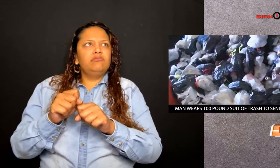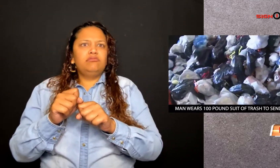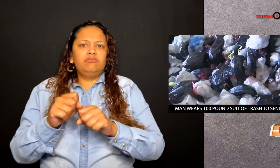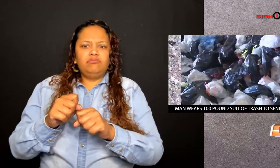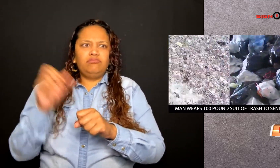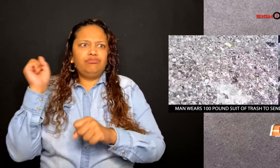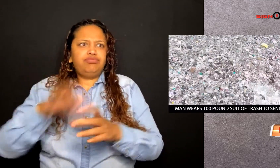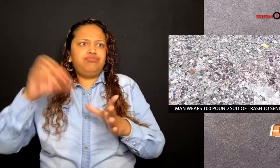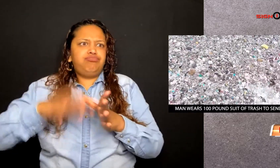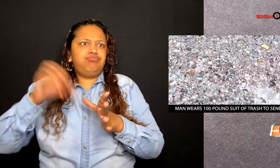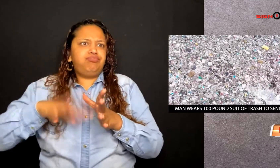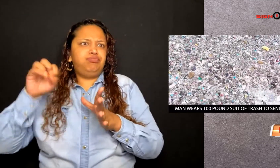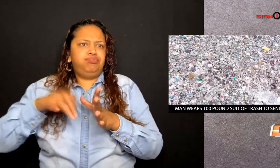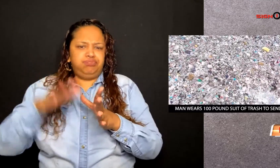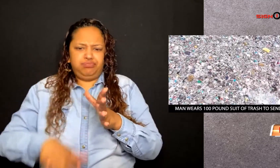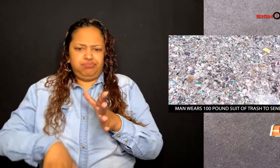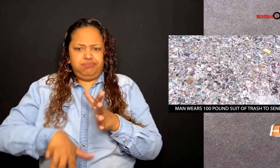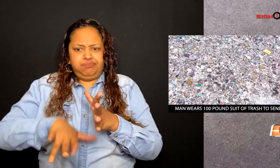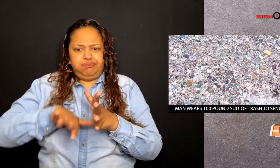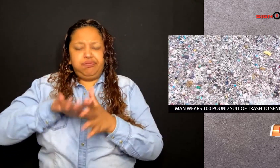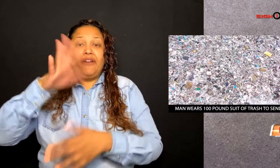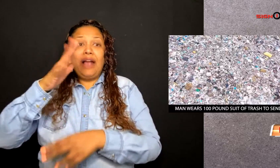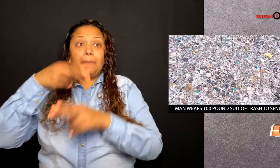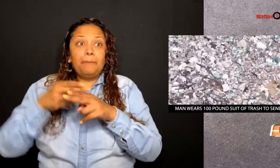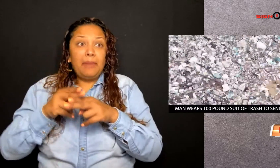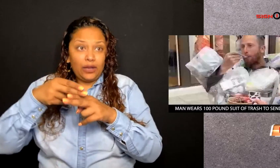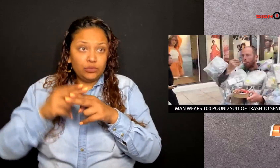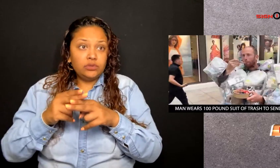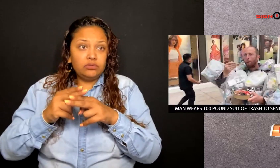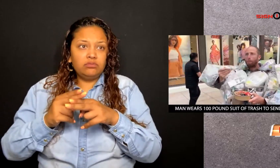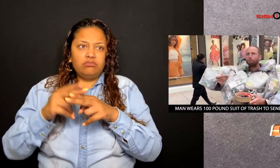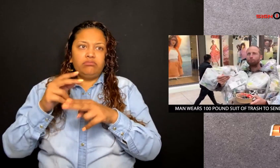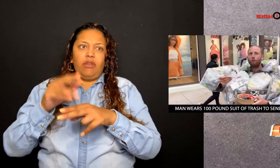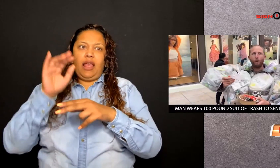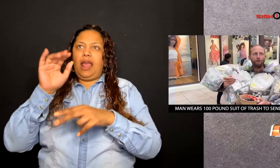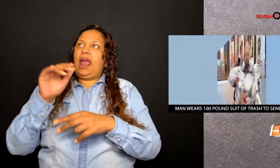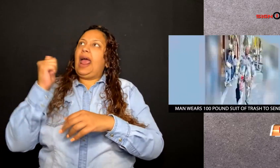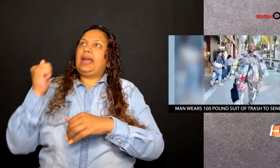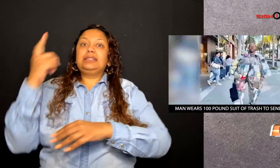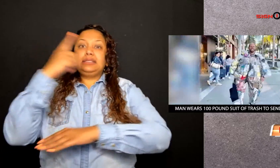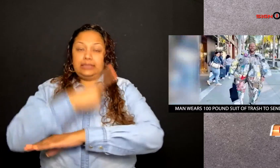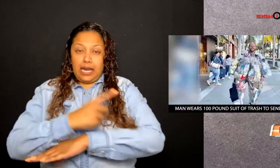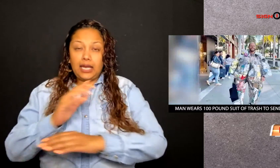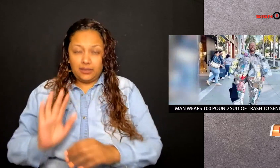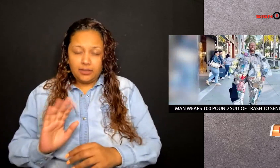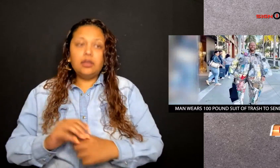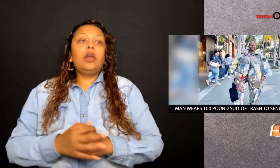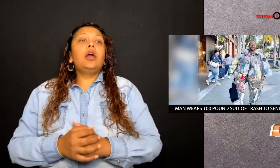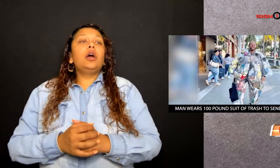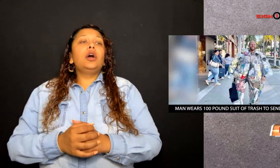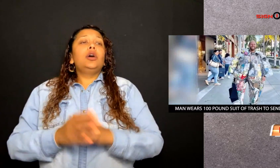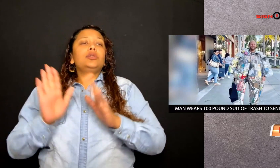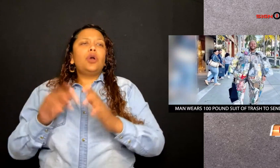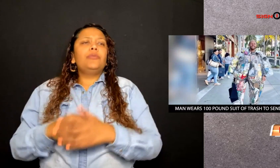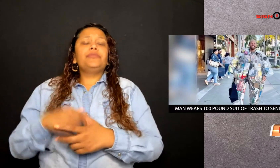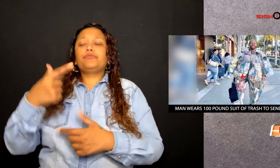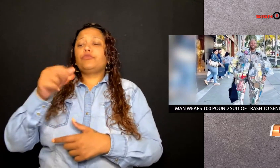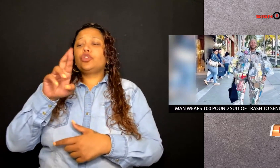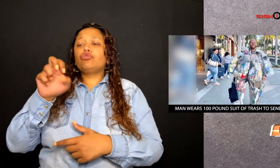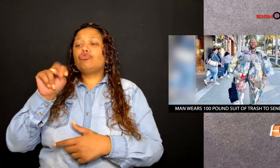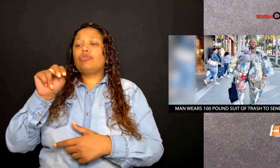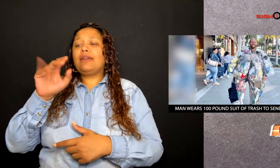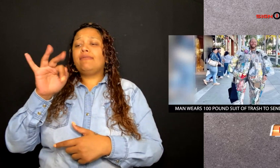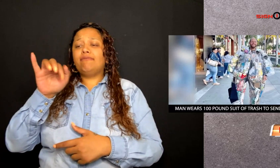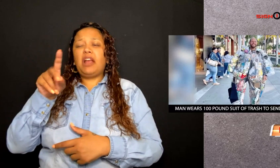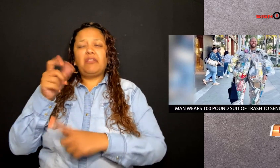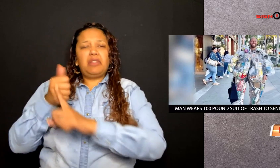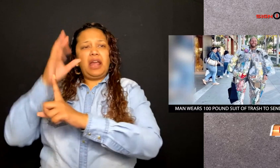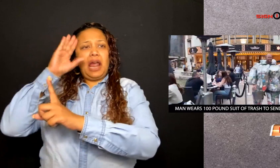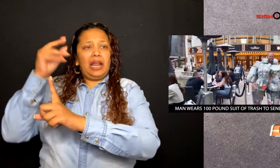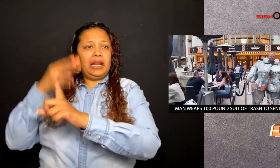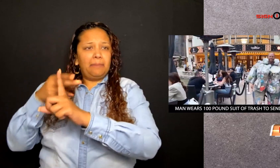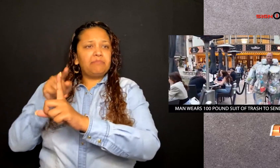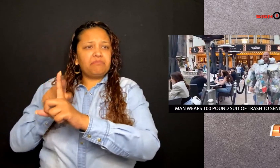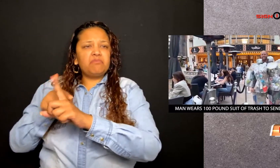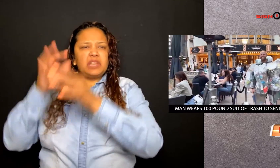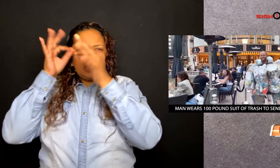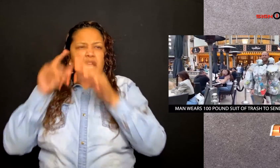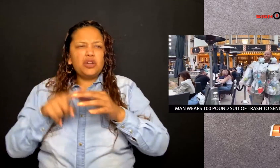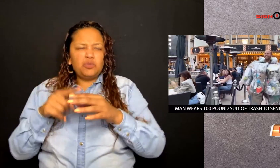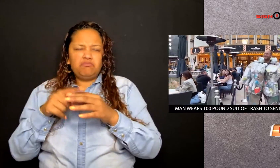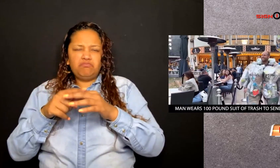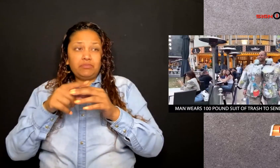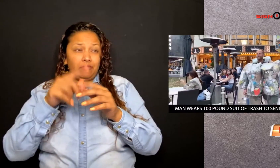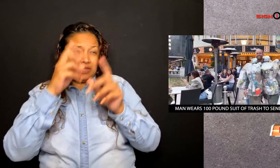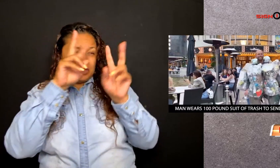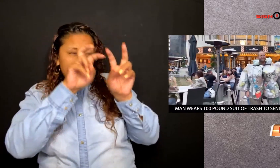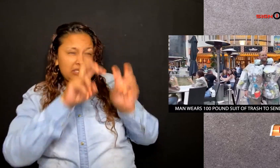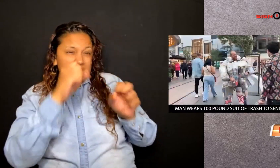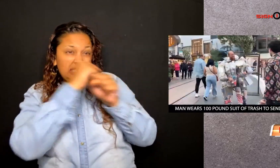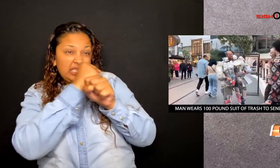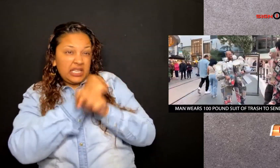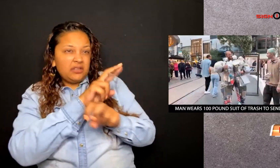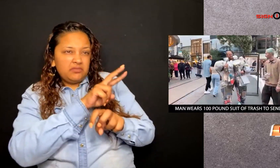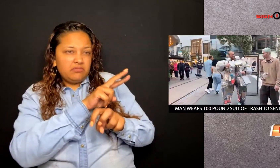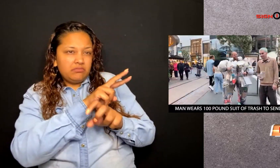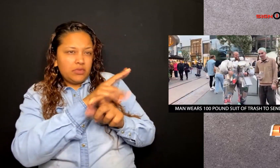Agency the average person can create up to 5 pounds of trash a day